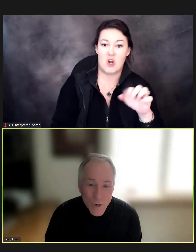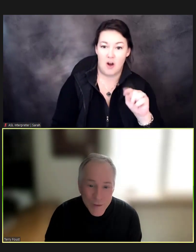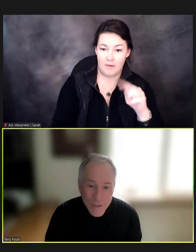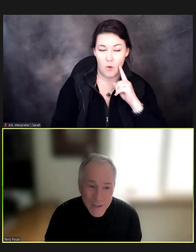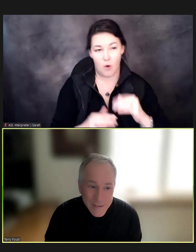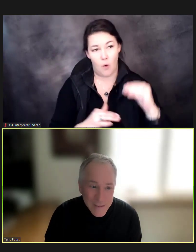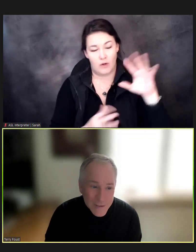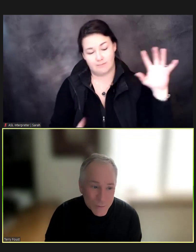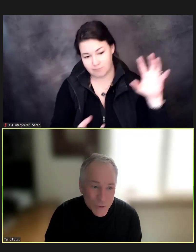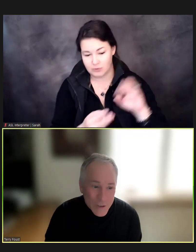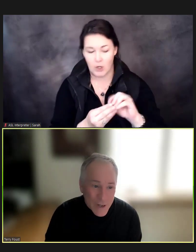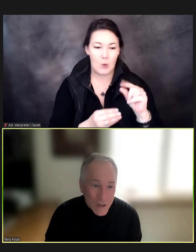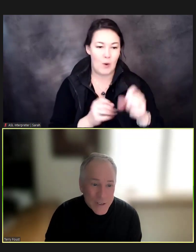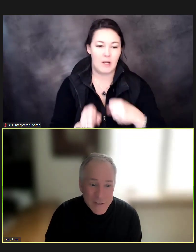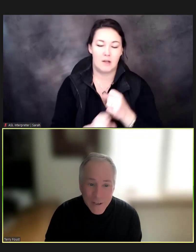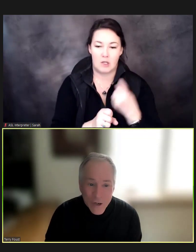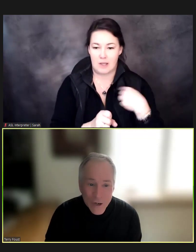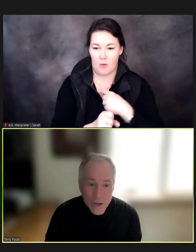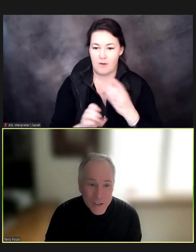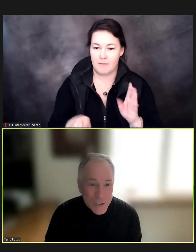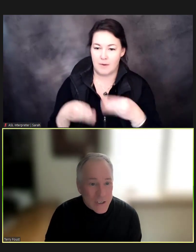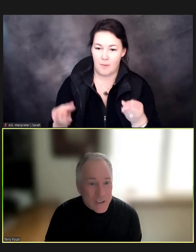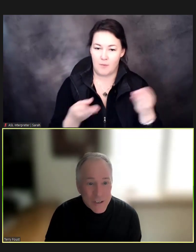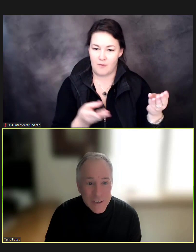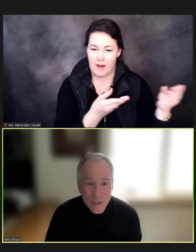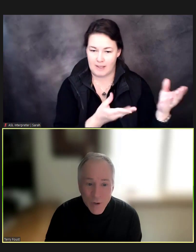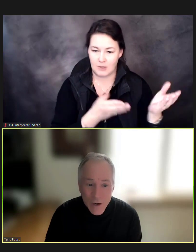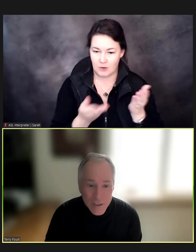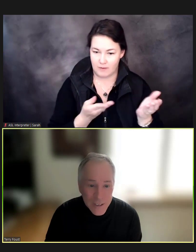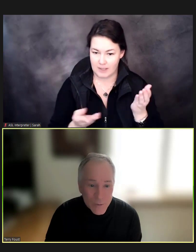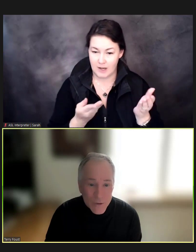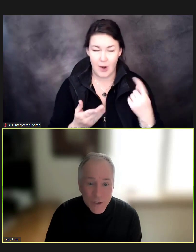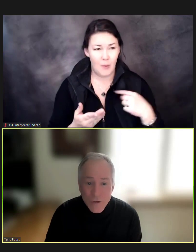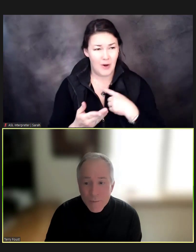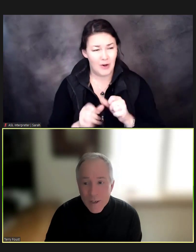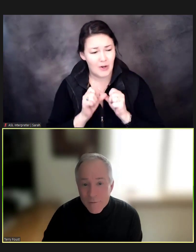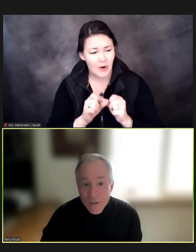is that we're always encouraged, just like we are today, with a huge